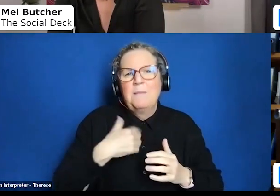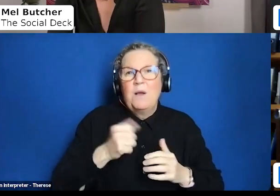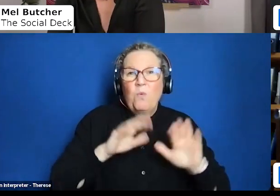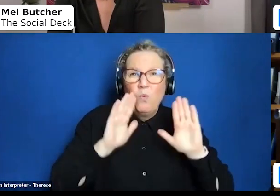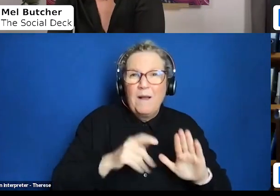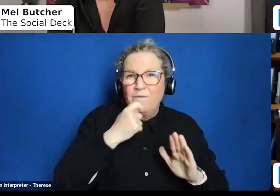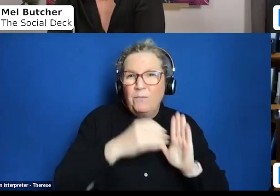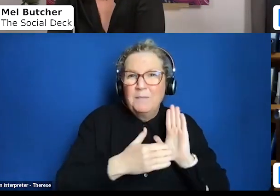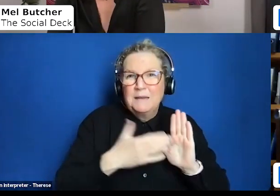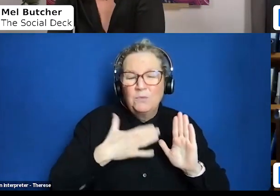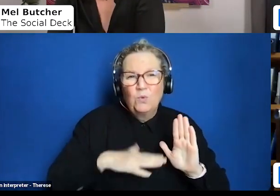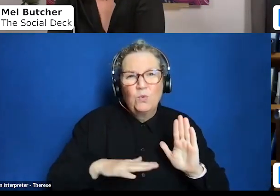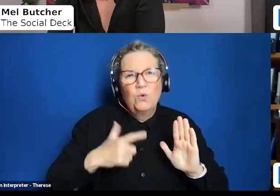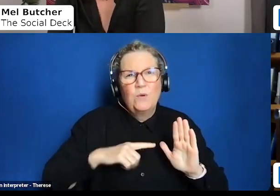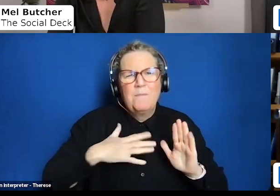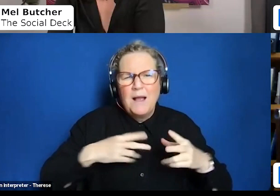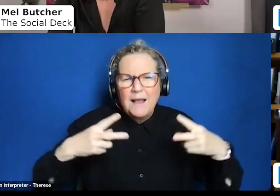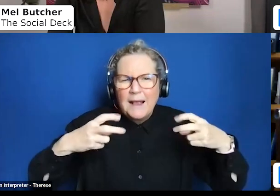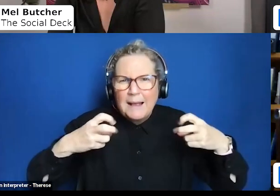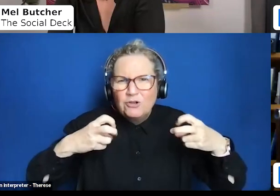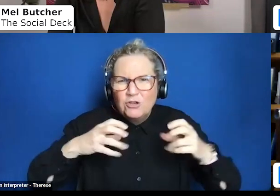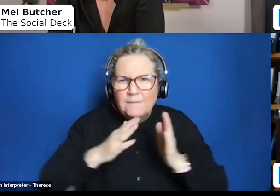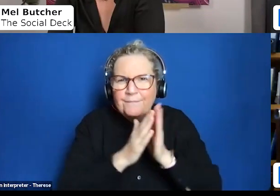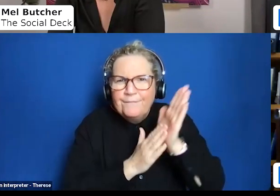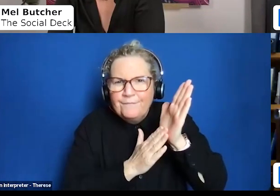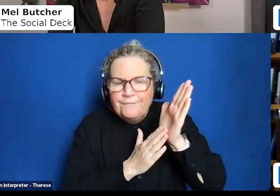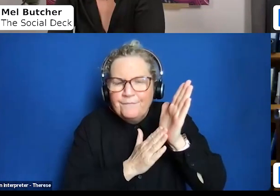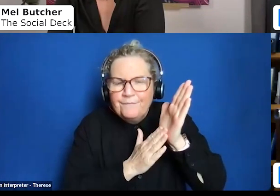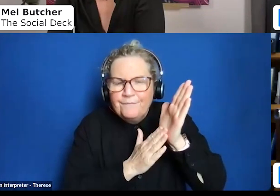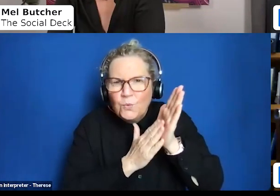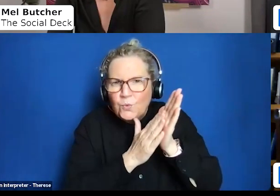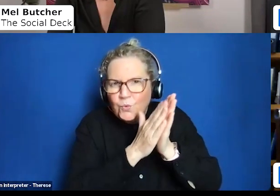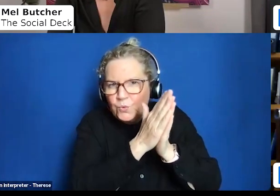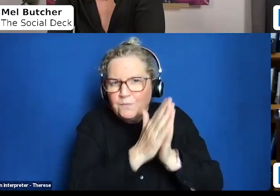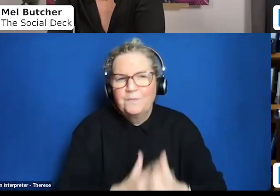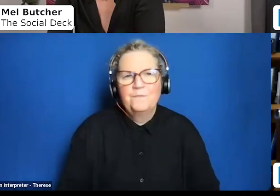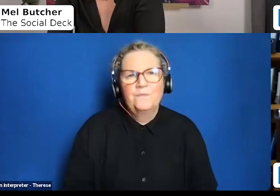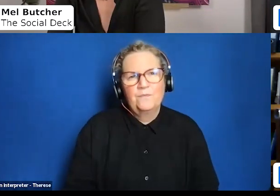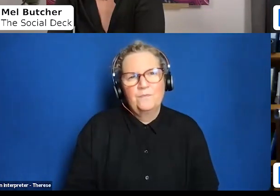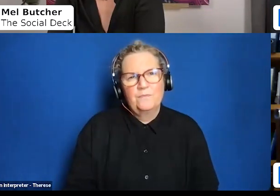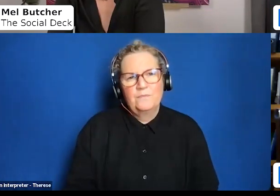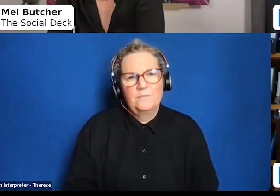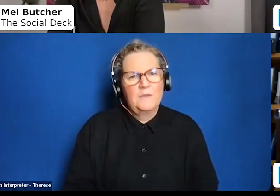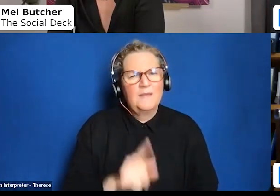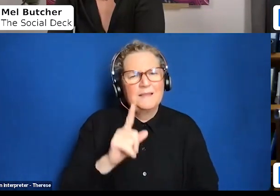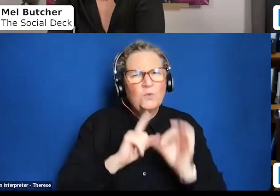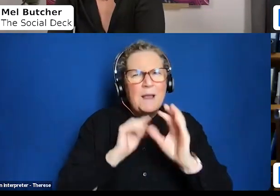my captioning is just catching up with the question around closing the gap.